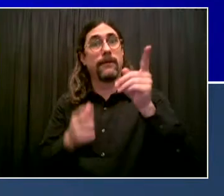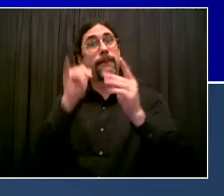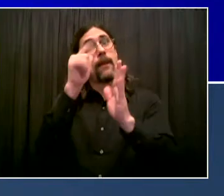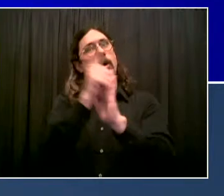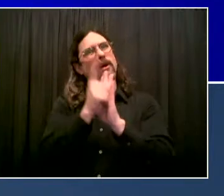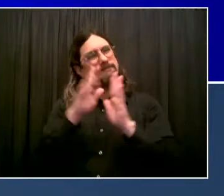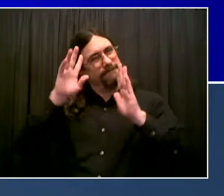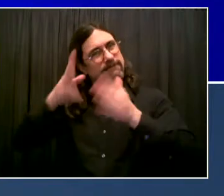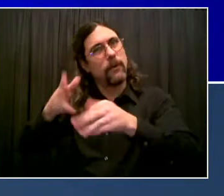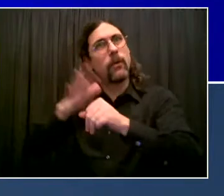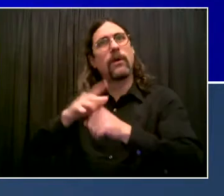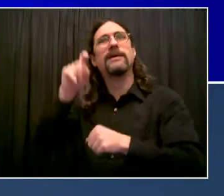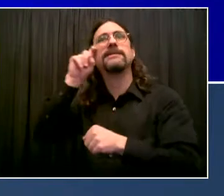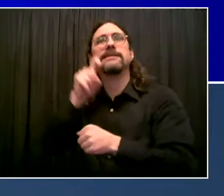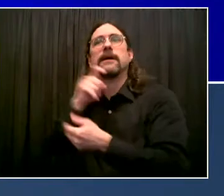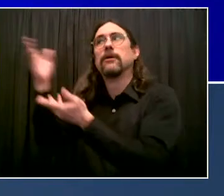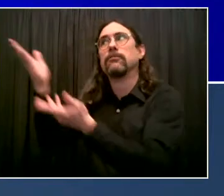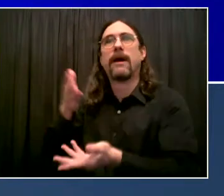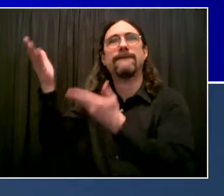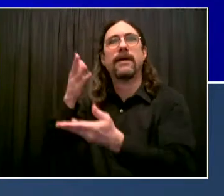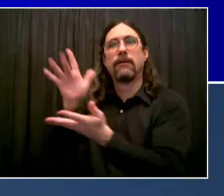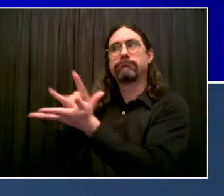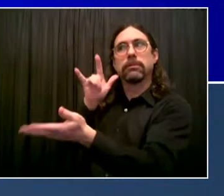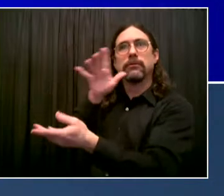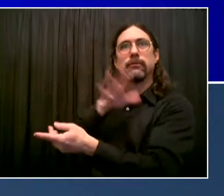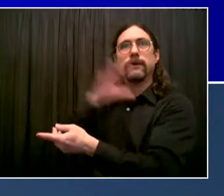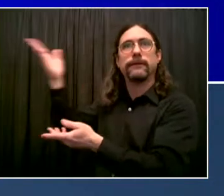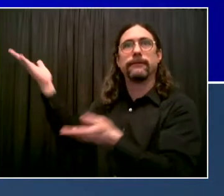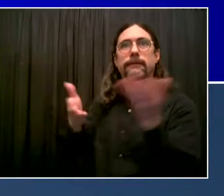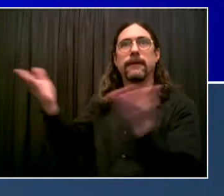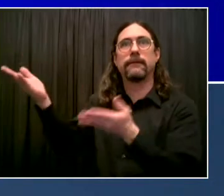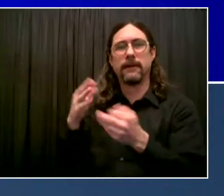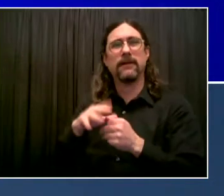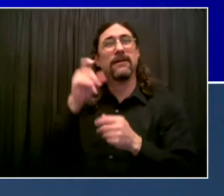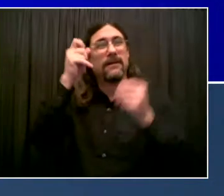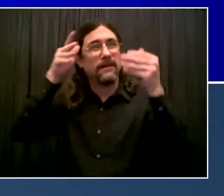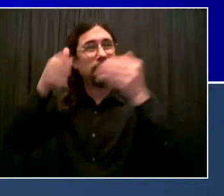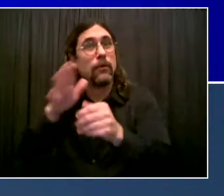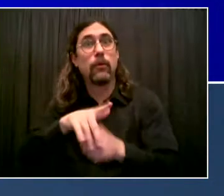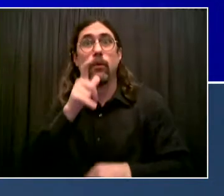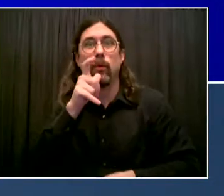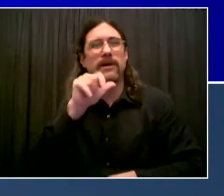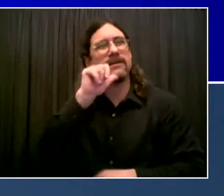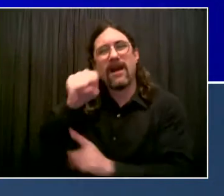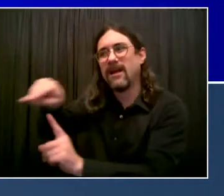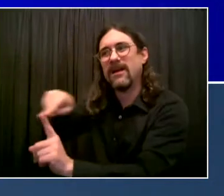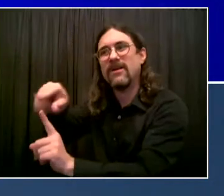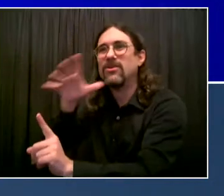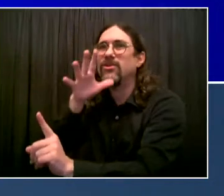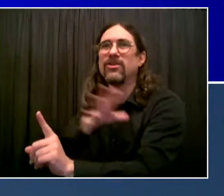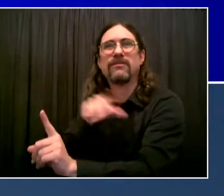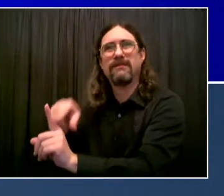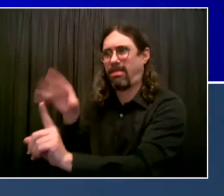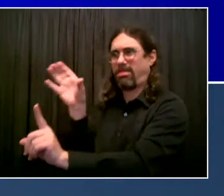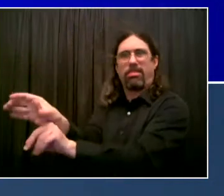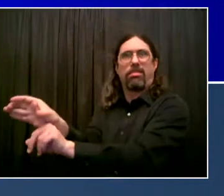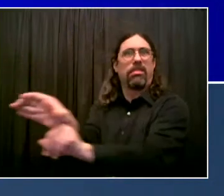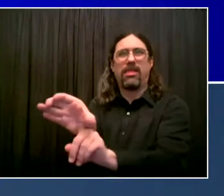PENALTIES THIS